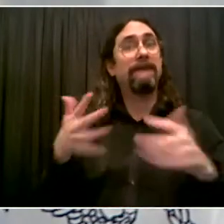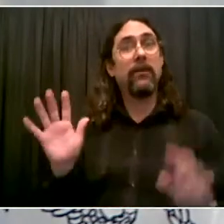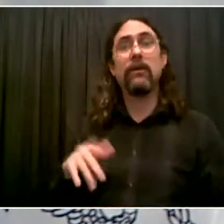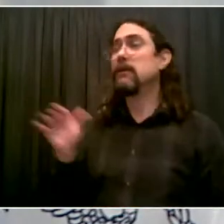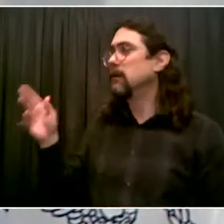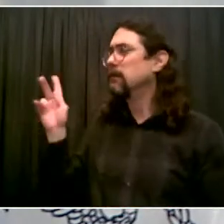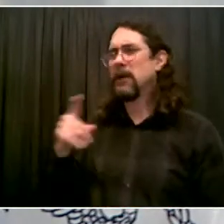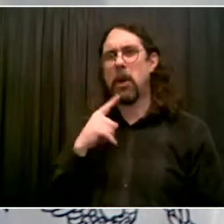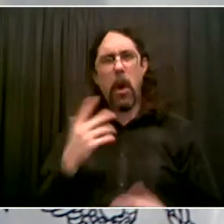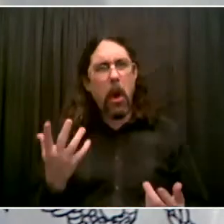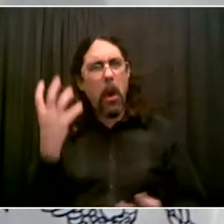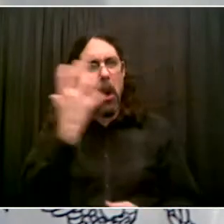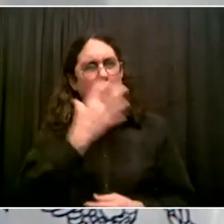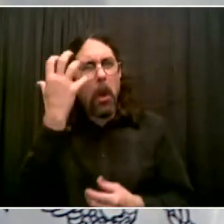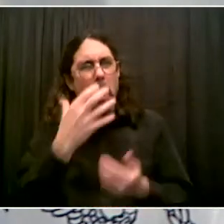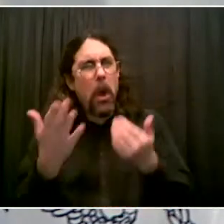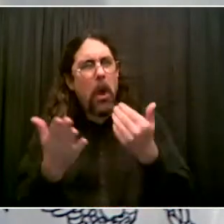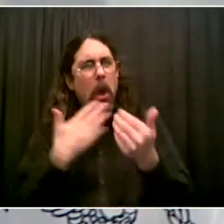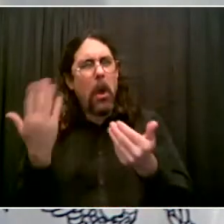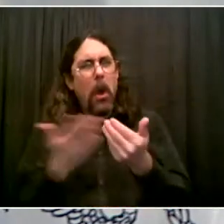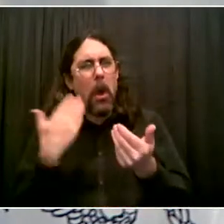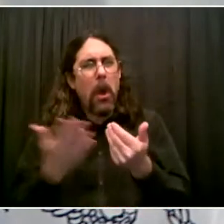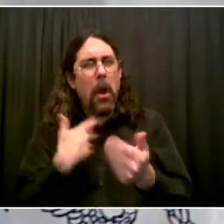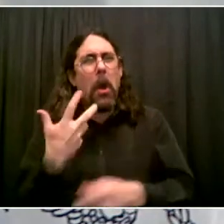ALL THE TIME, WHEN I WAS AT ITCI FIELD D